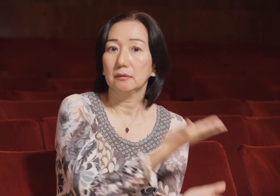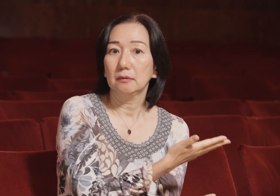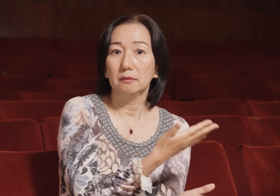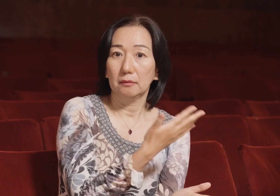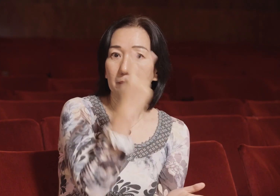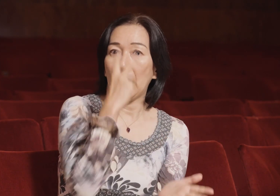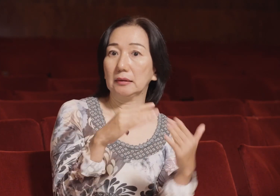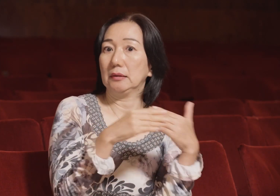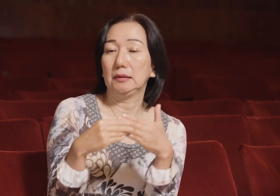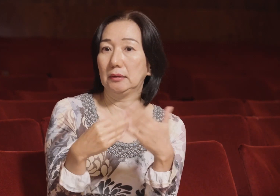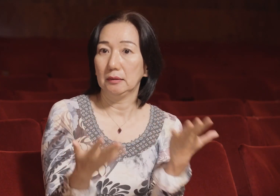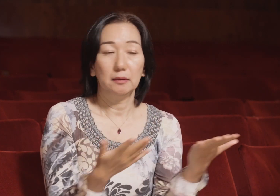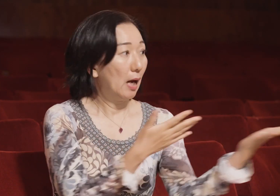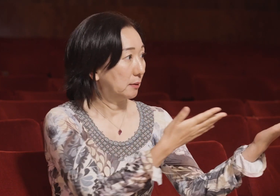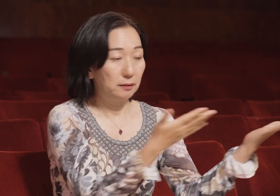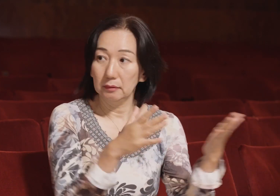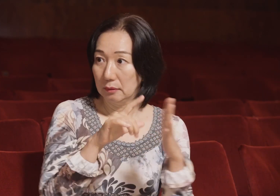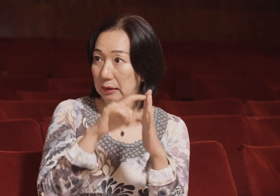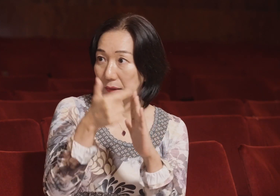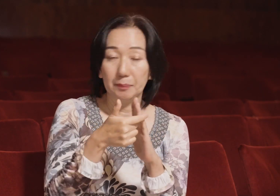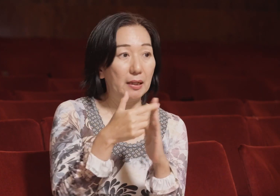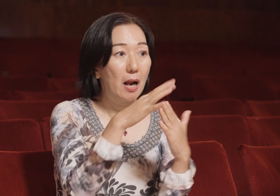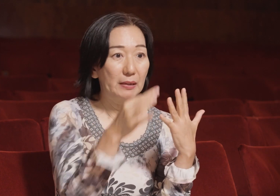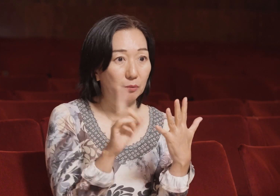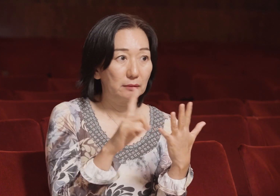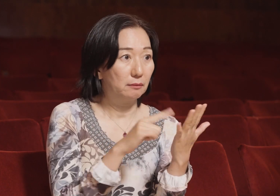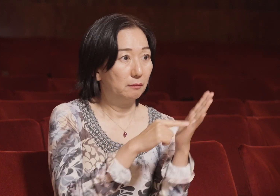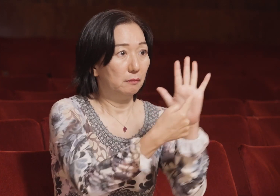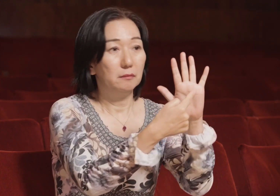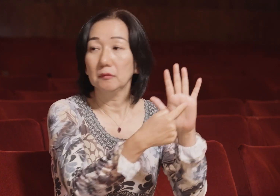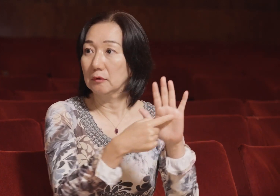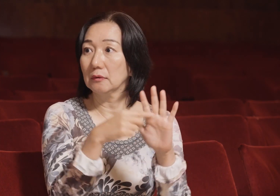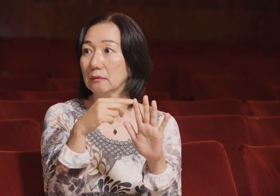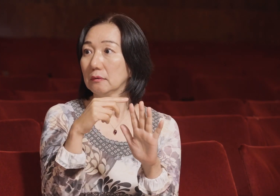and it's like if you had a blind-led piece of work